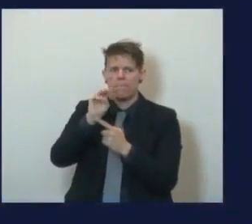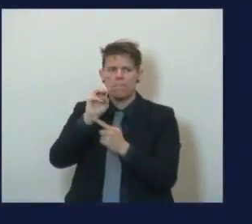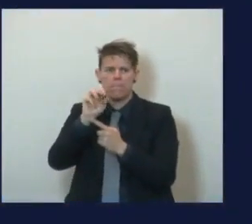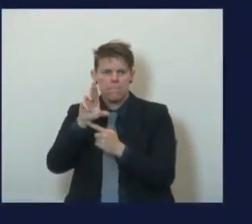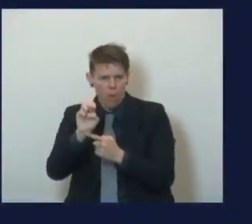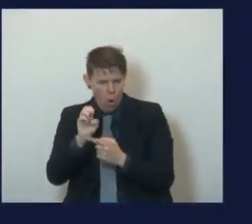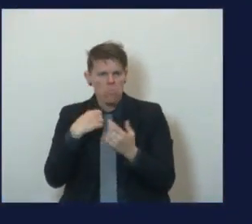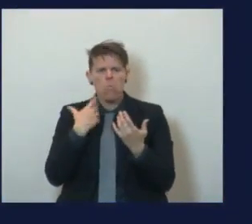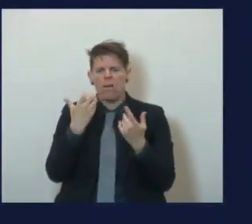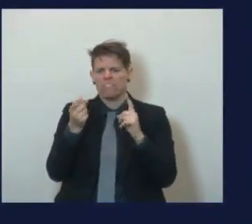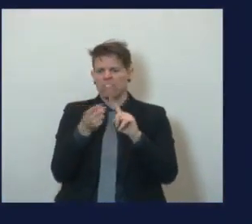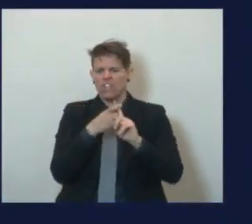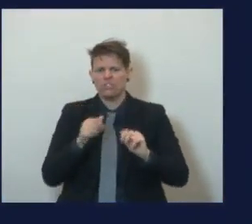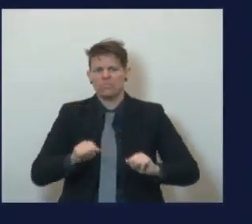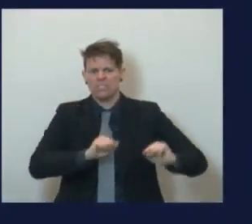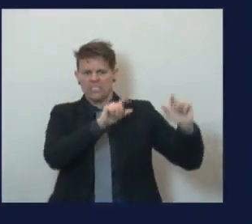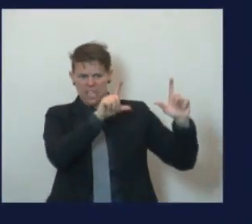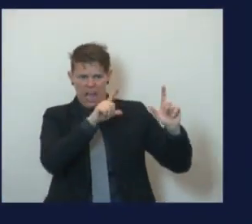MOORE. THANK YOU VERY MUCH.